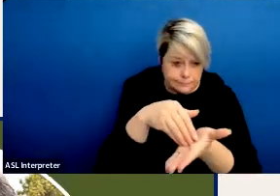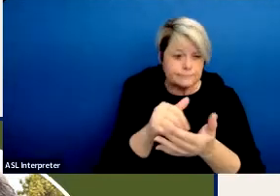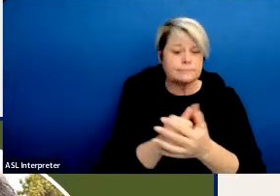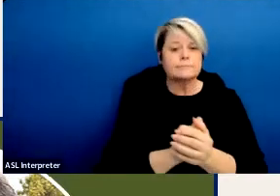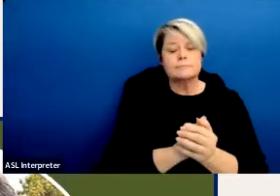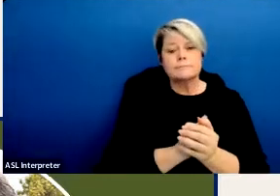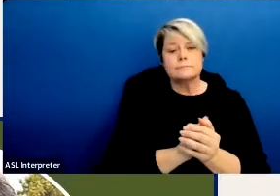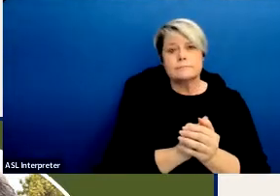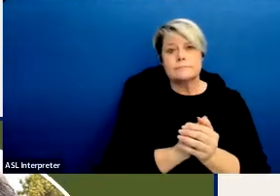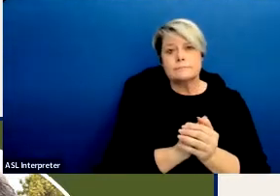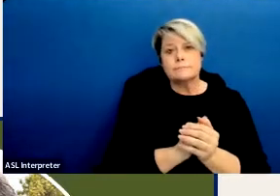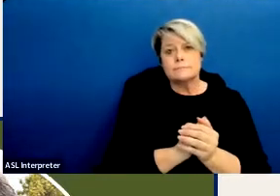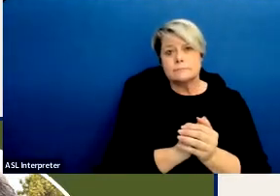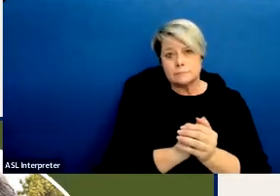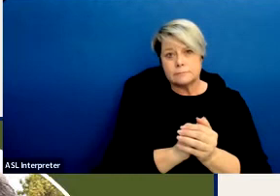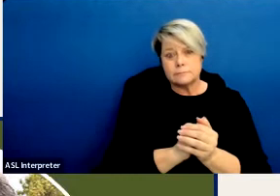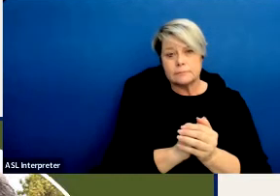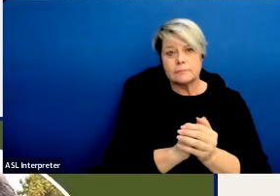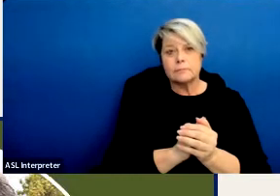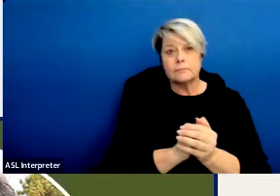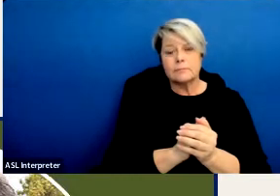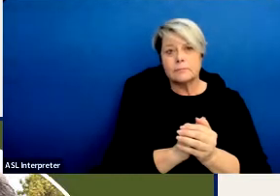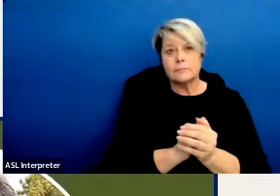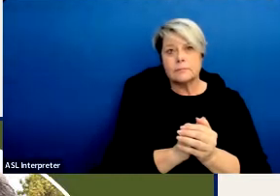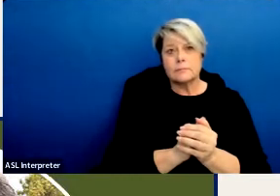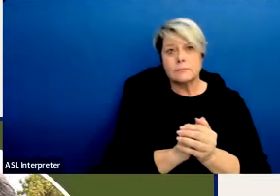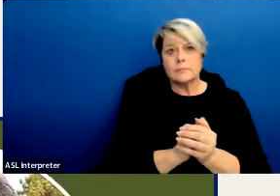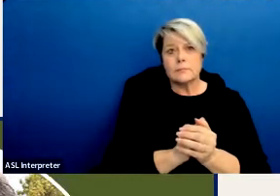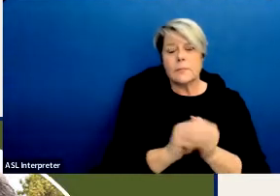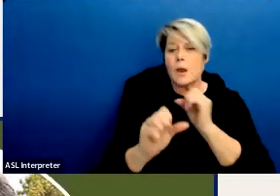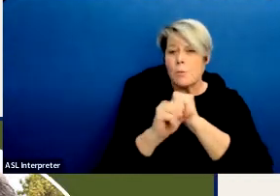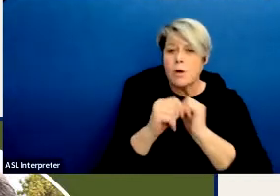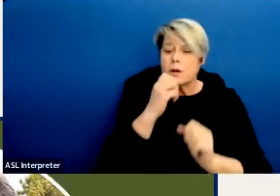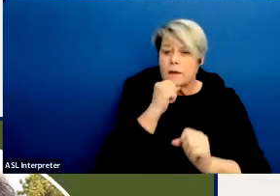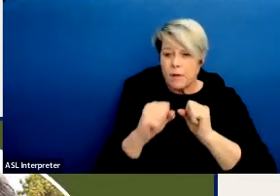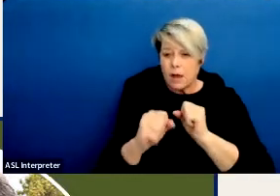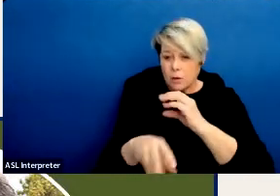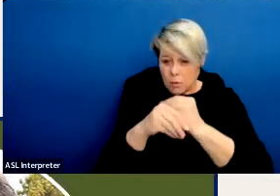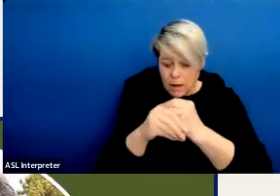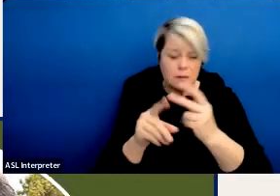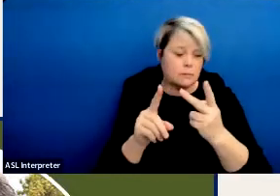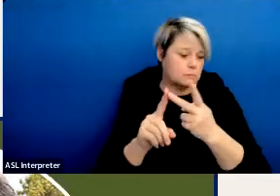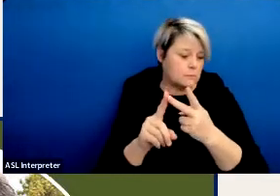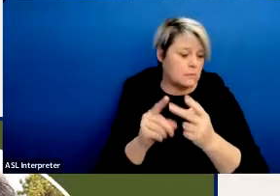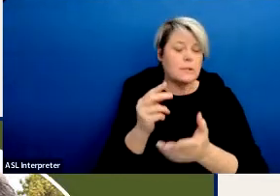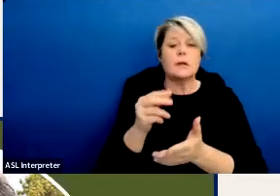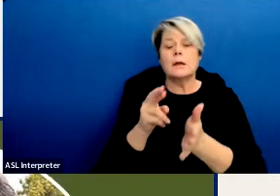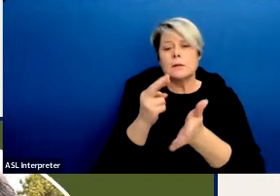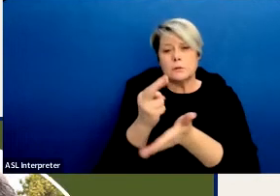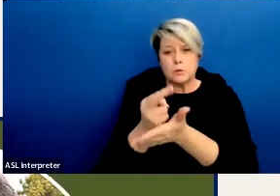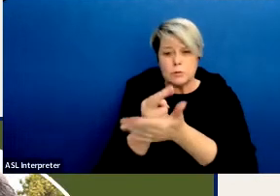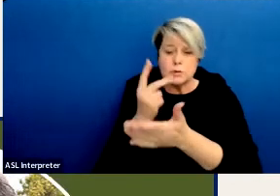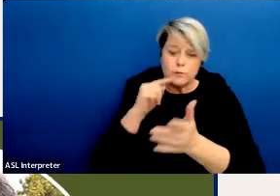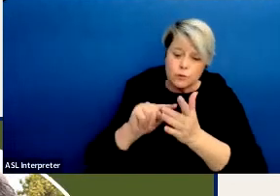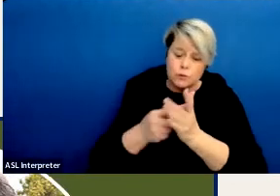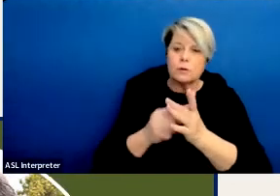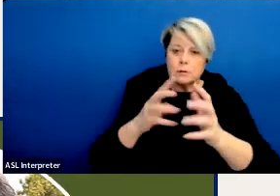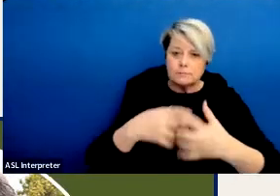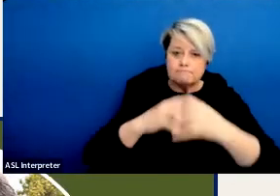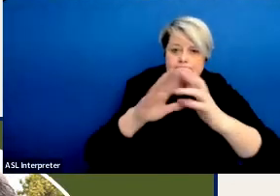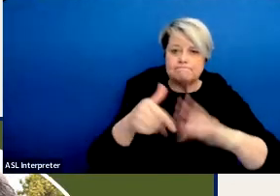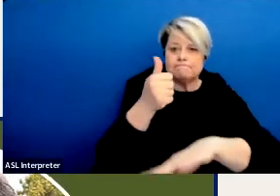agriculture from the agricultural marketing resource